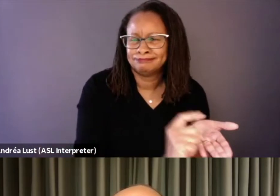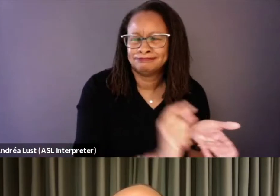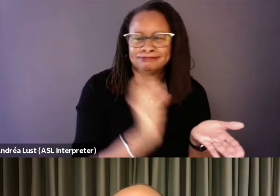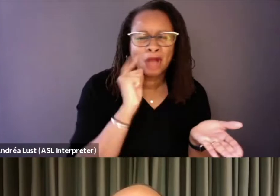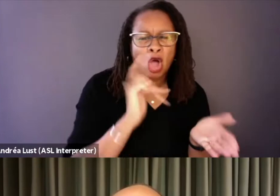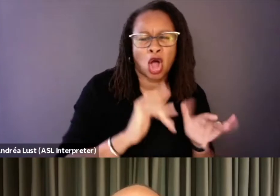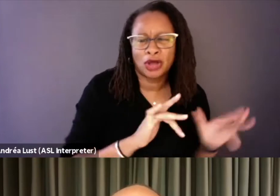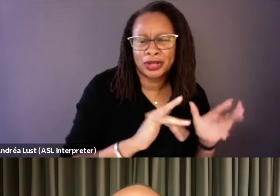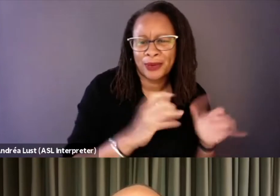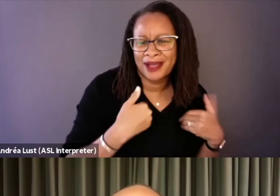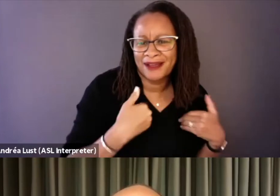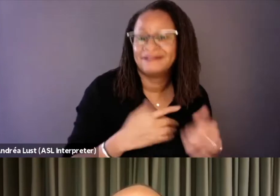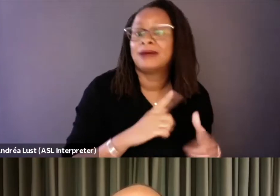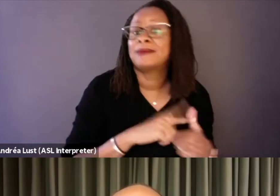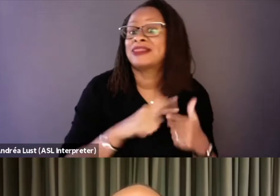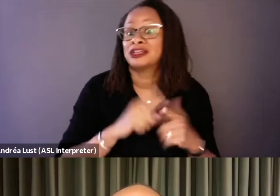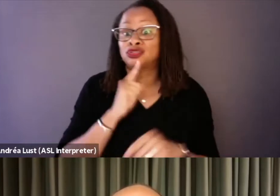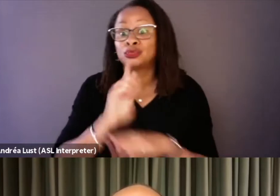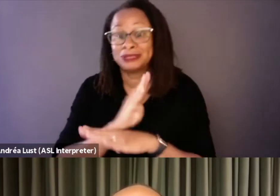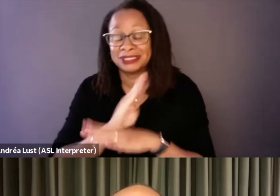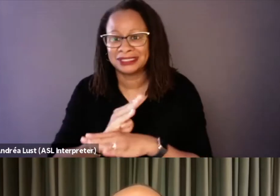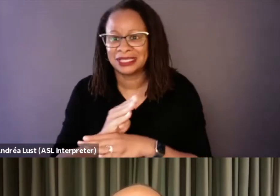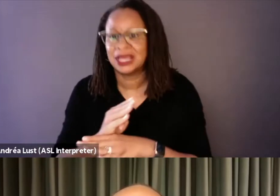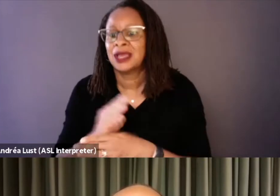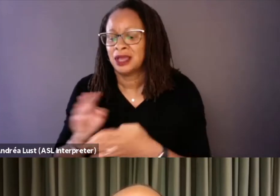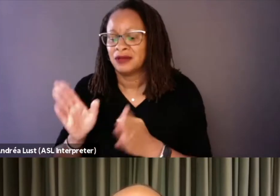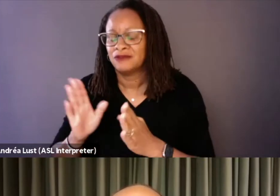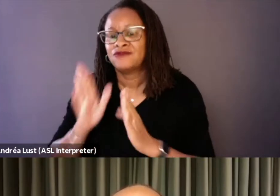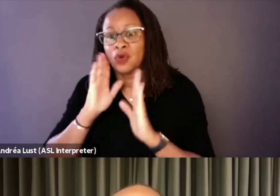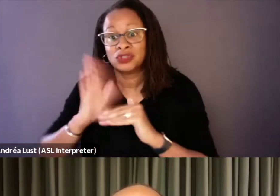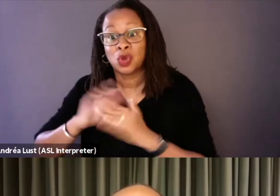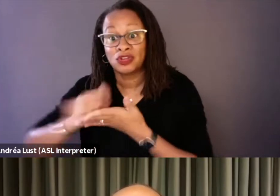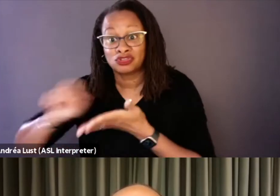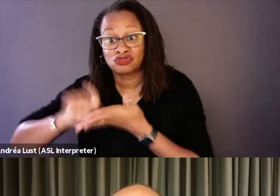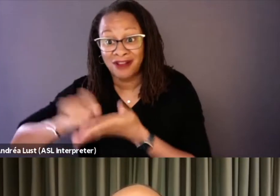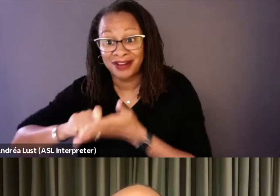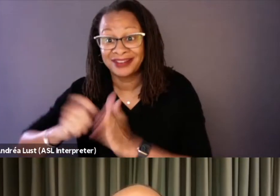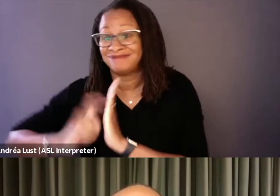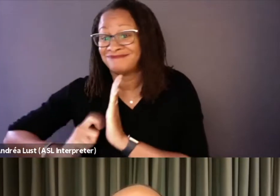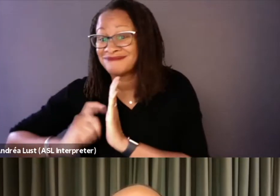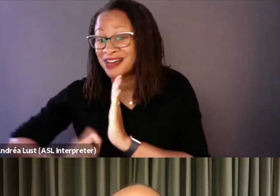and then really mining his writing and having that voice to kind of fulfill that.